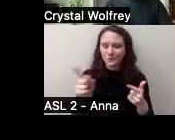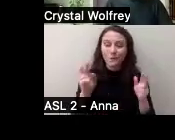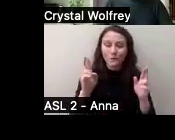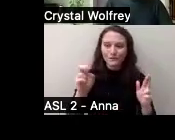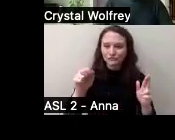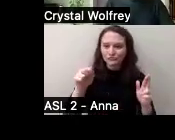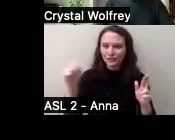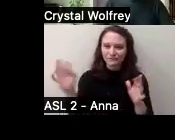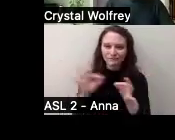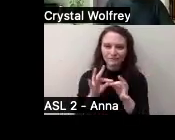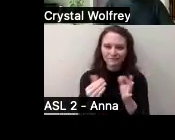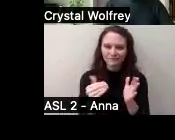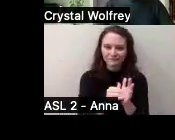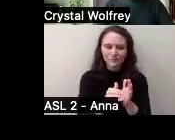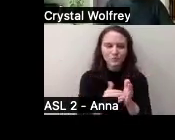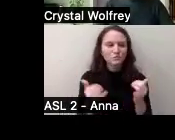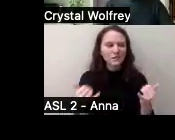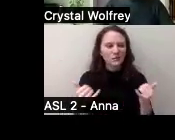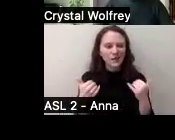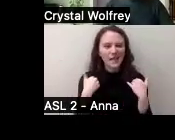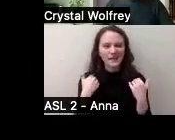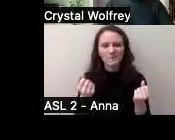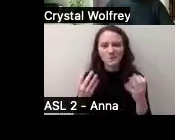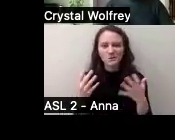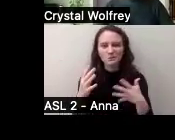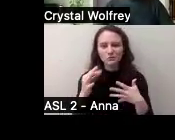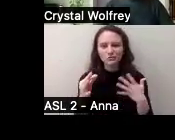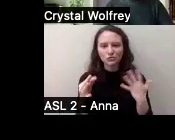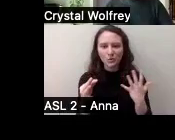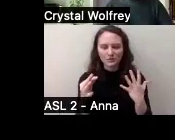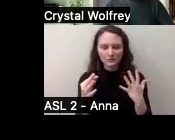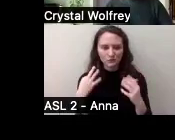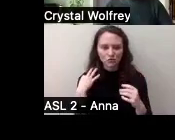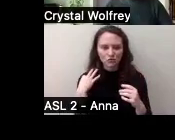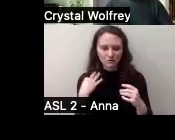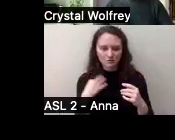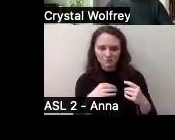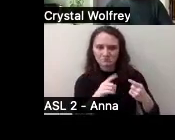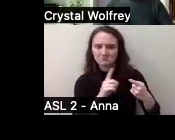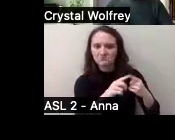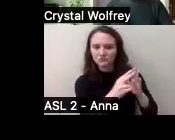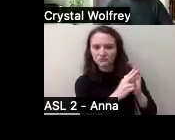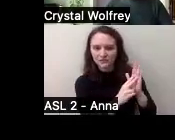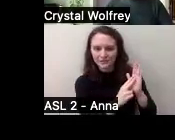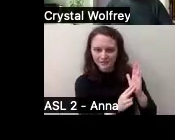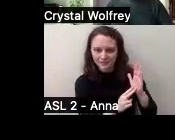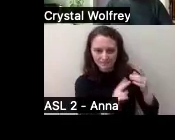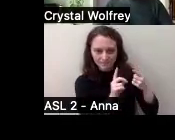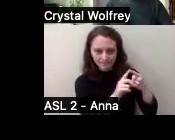let's go with this multiple choice question. A U01 application was reviewed and scored with a multi-PI arrangement.